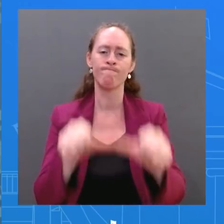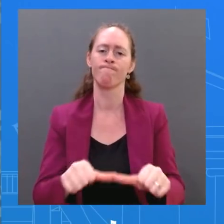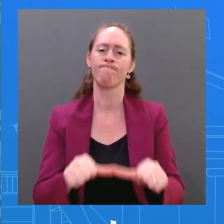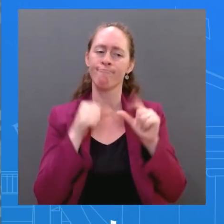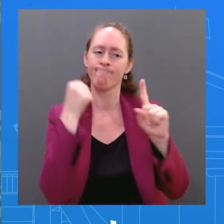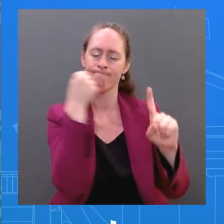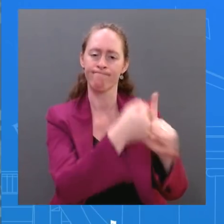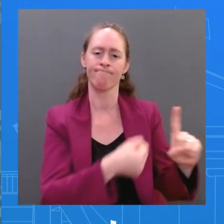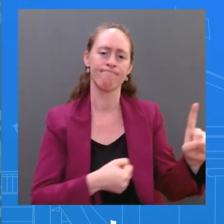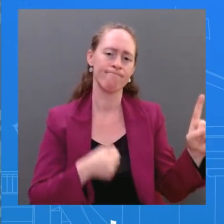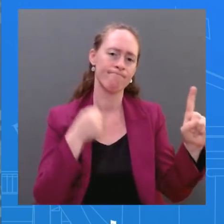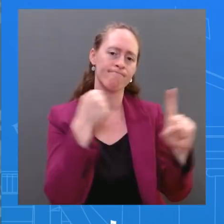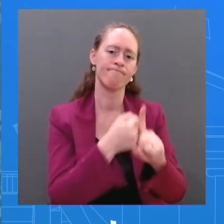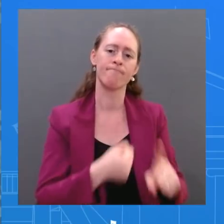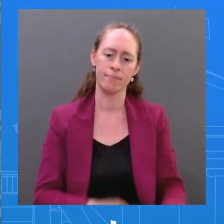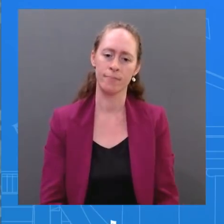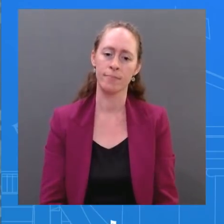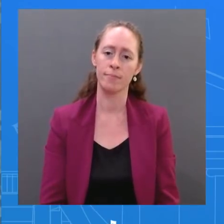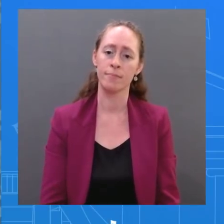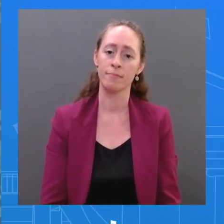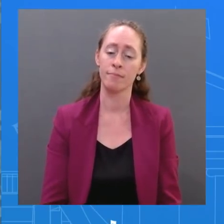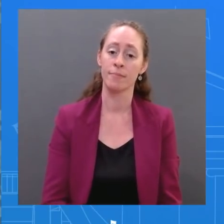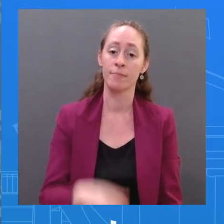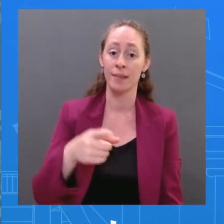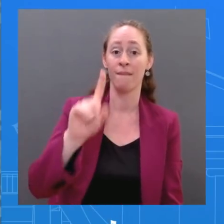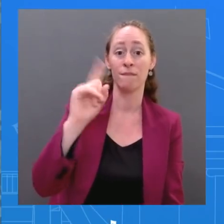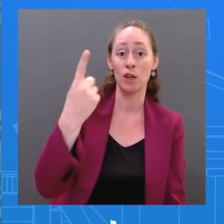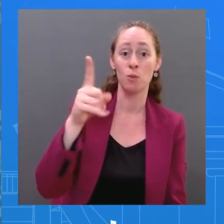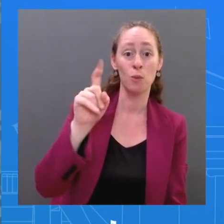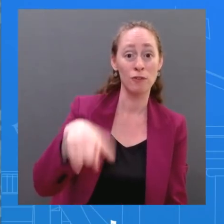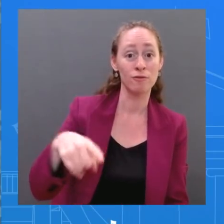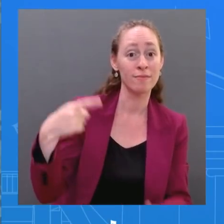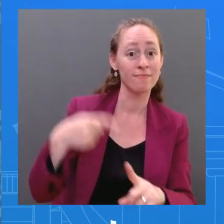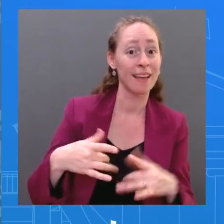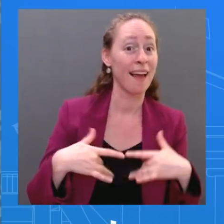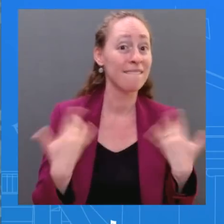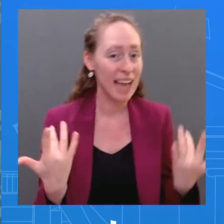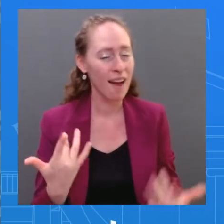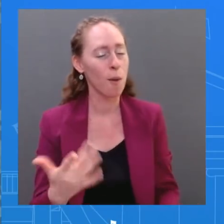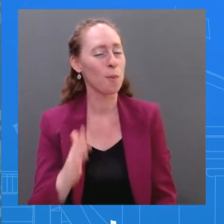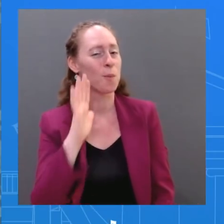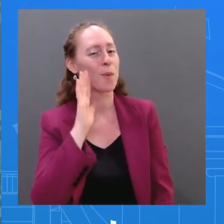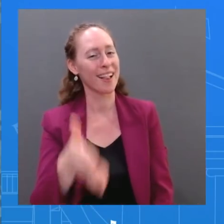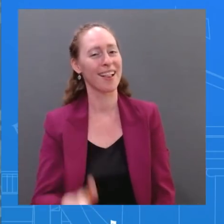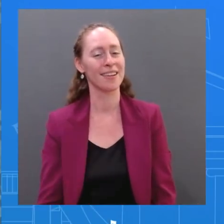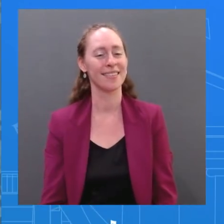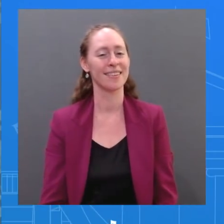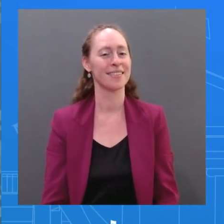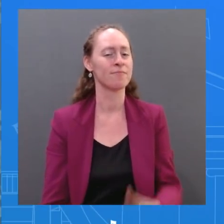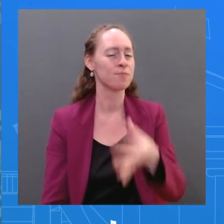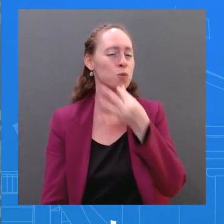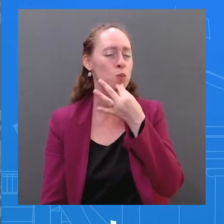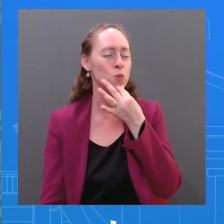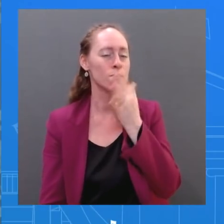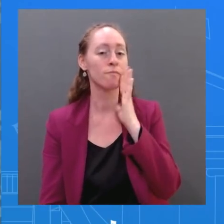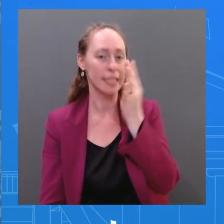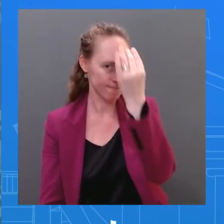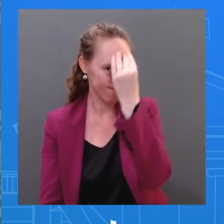Yes, we will have an event. You will hear from us soon on when that will be. But, yes, he is -- that is going to happen at some point. Yeah.